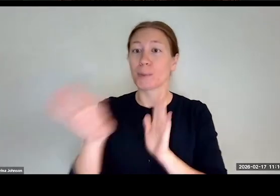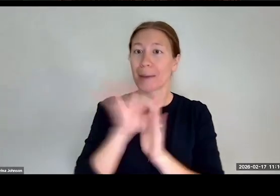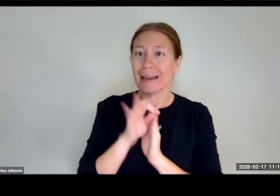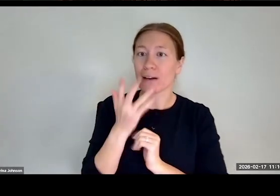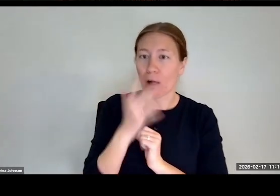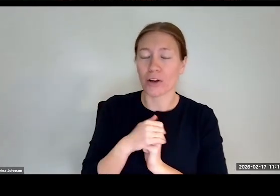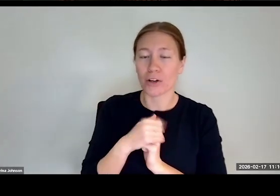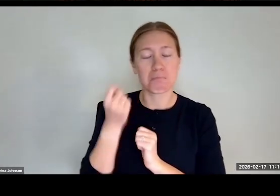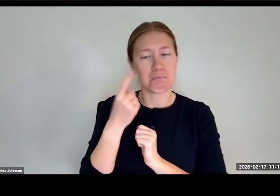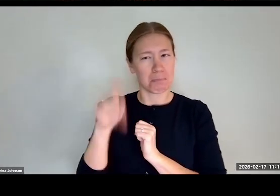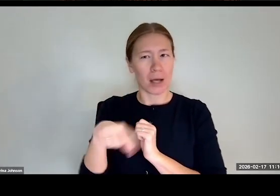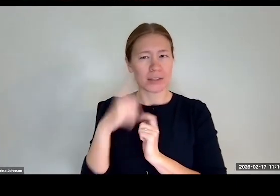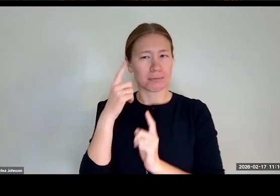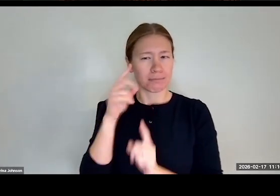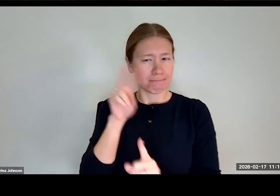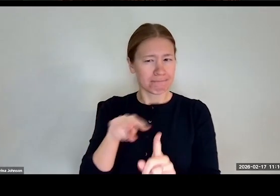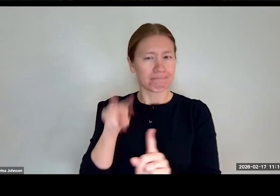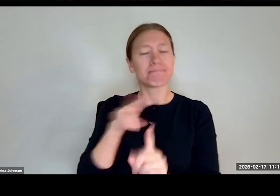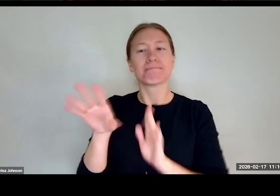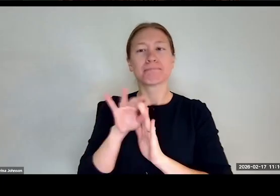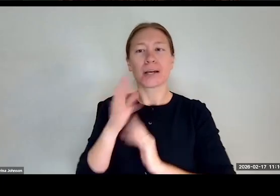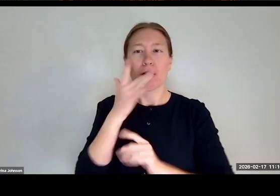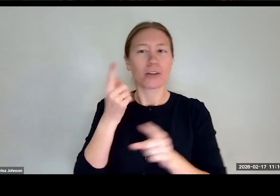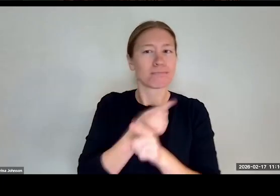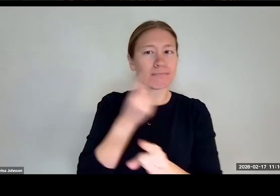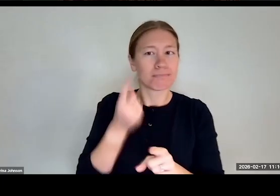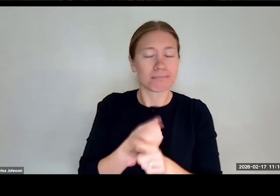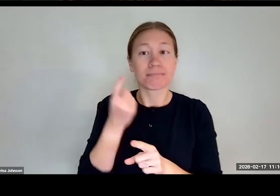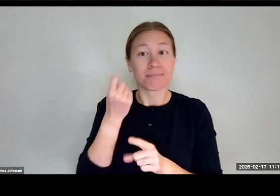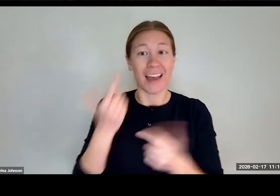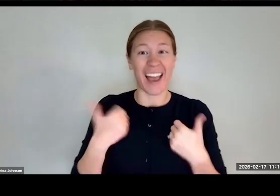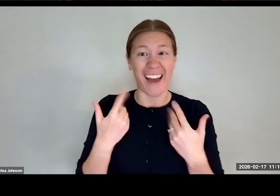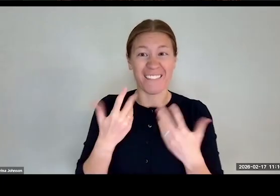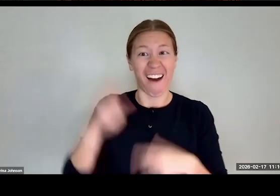we wanna make sure that we are choosing colors that have high contrast in relation to one another.